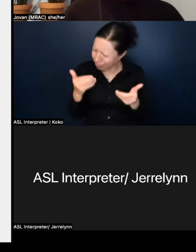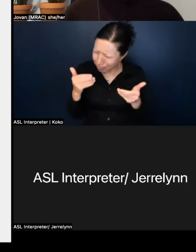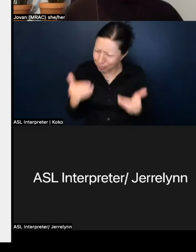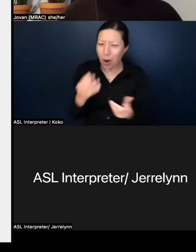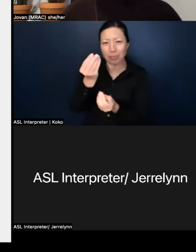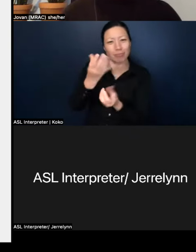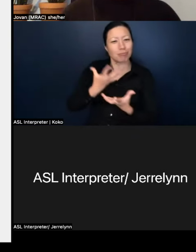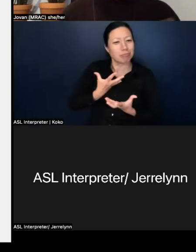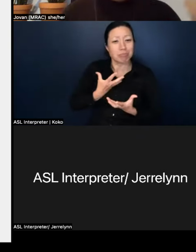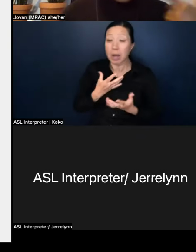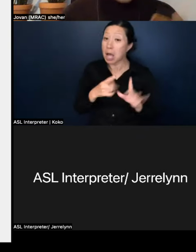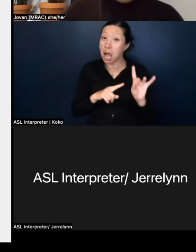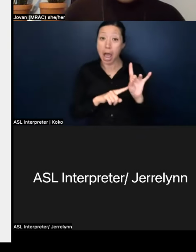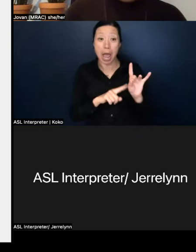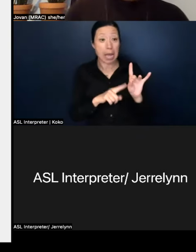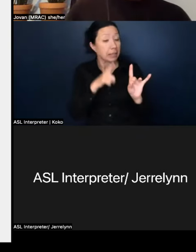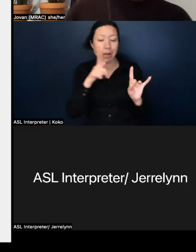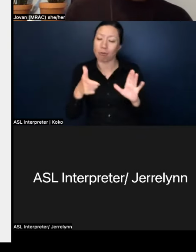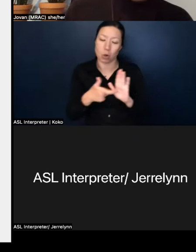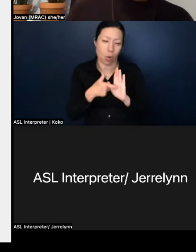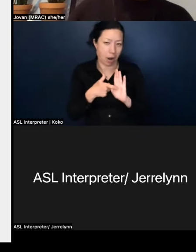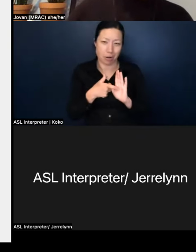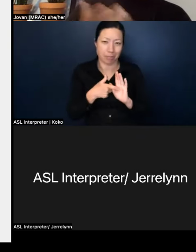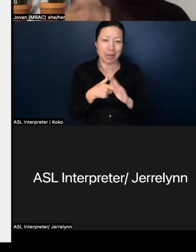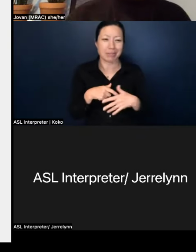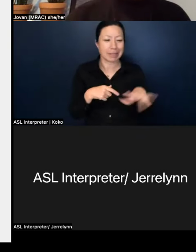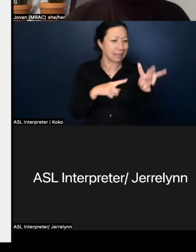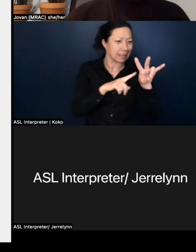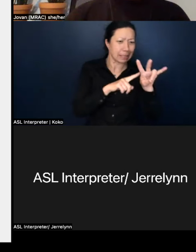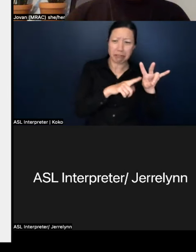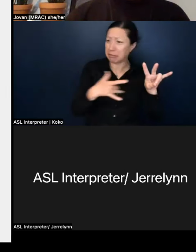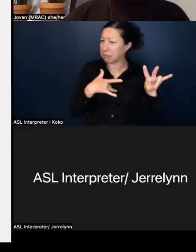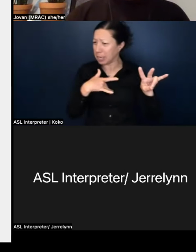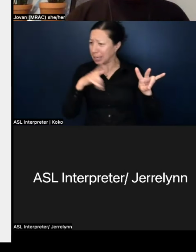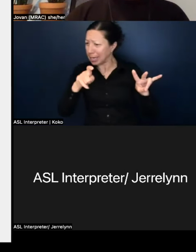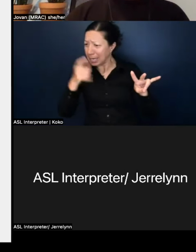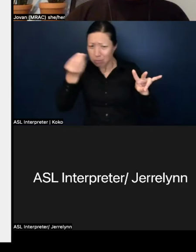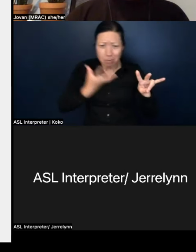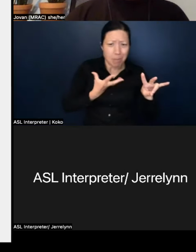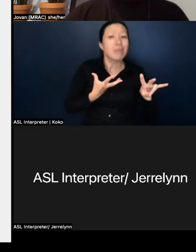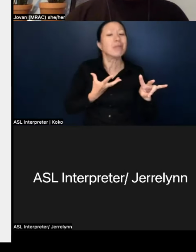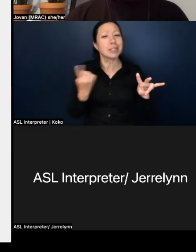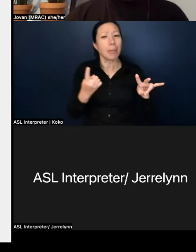So, is there anything else you wanna share with us? You'll have the opportunity to say those things.